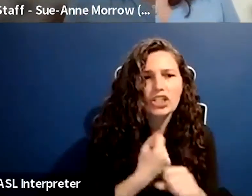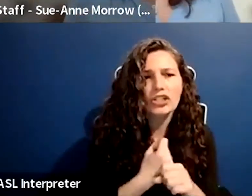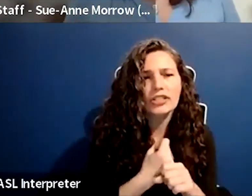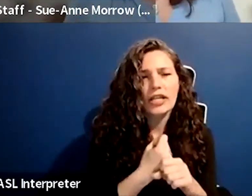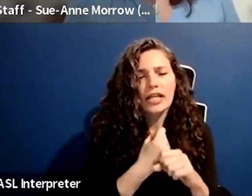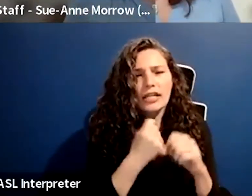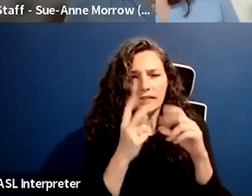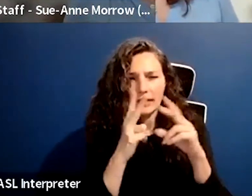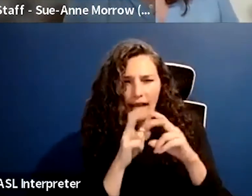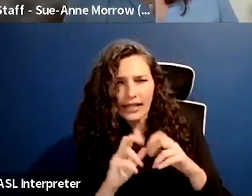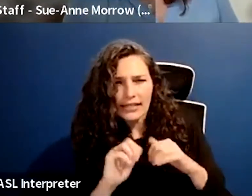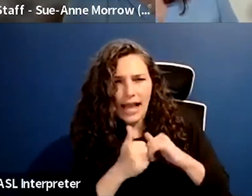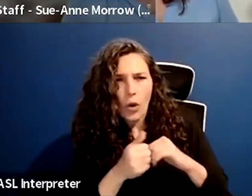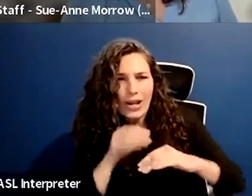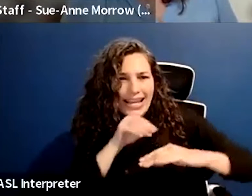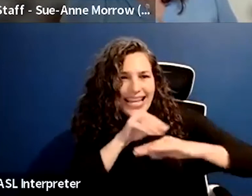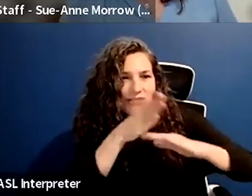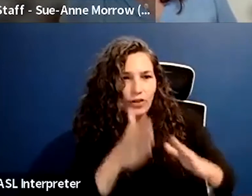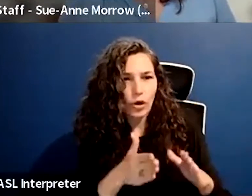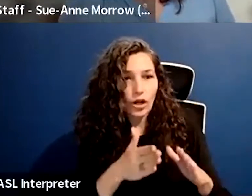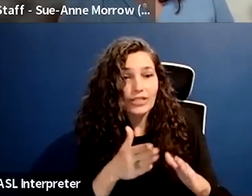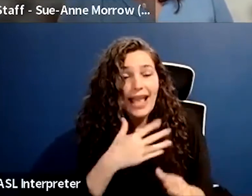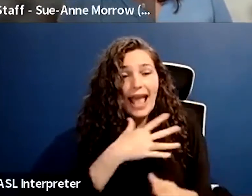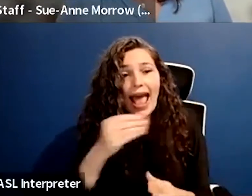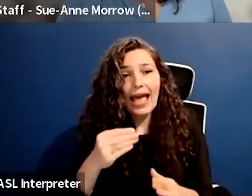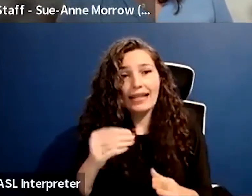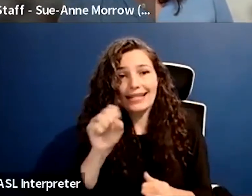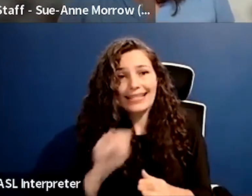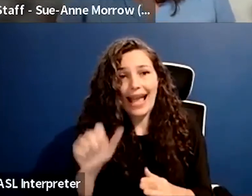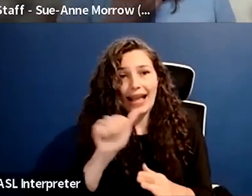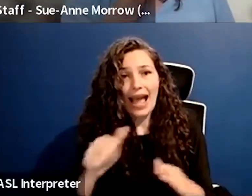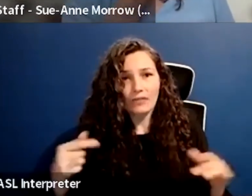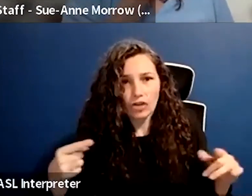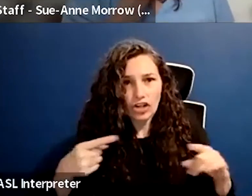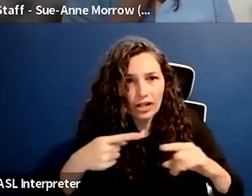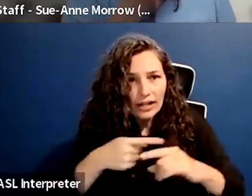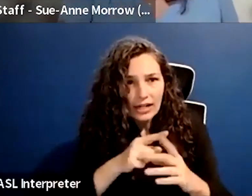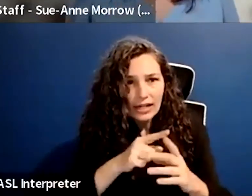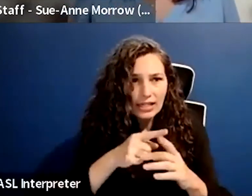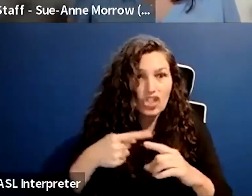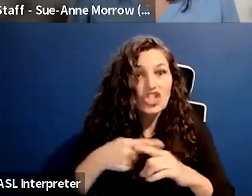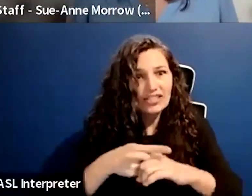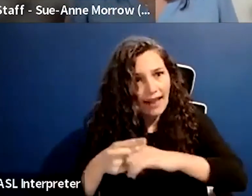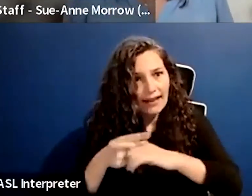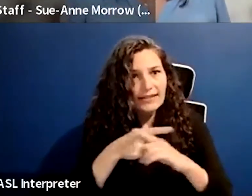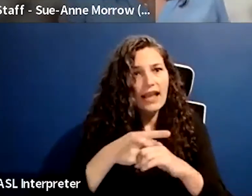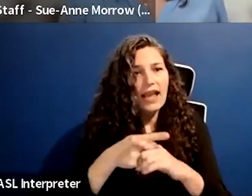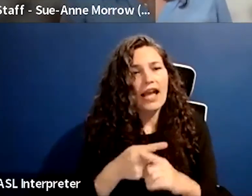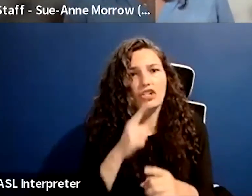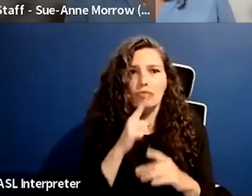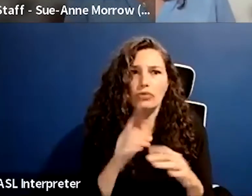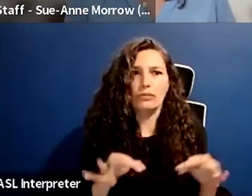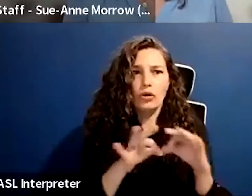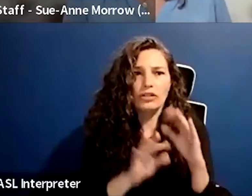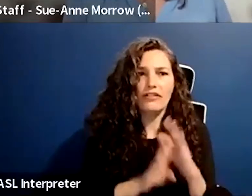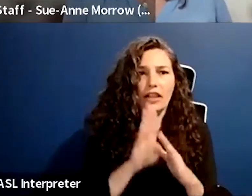and was instrumental in the development of the influencer agreement and now also manages the new podcast contracts.